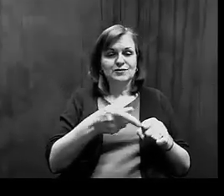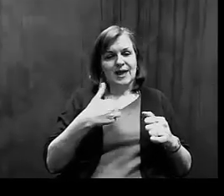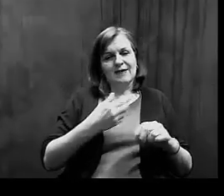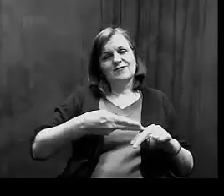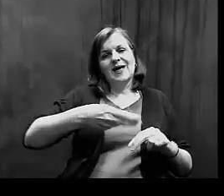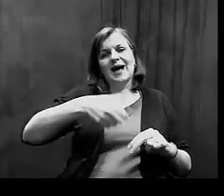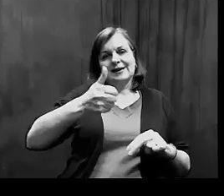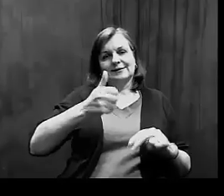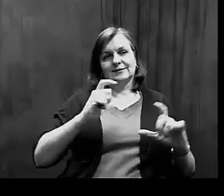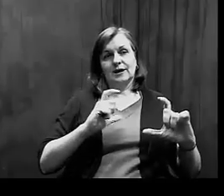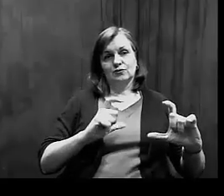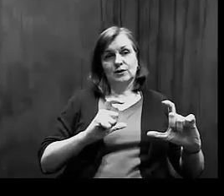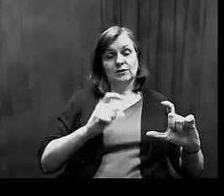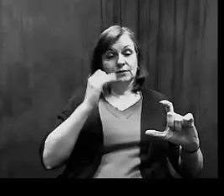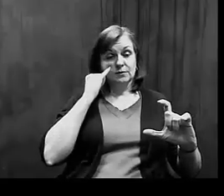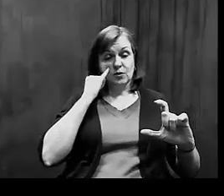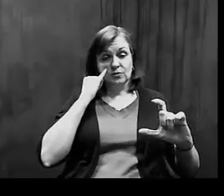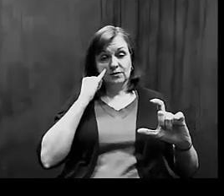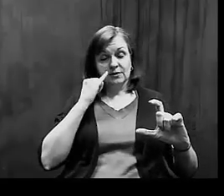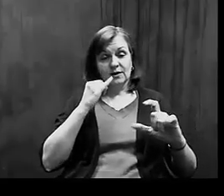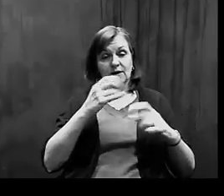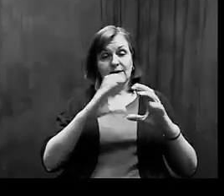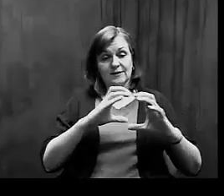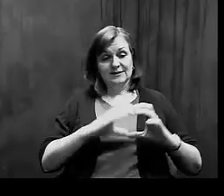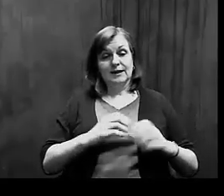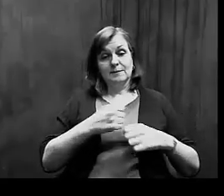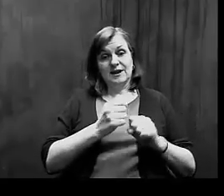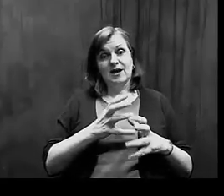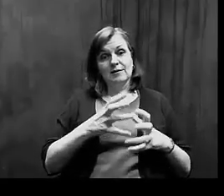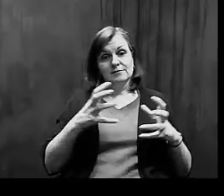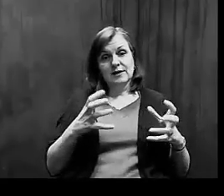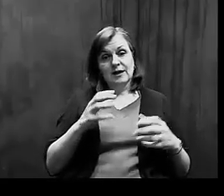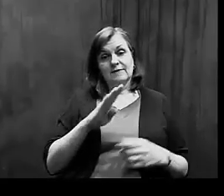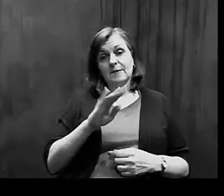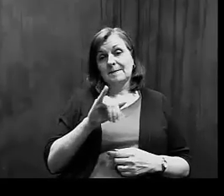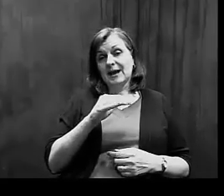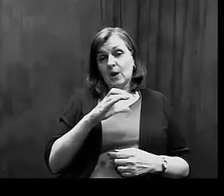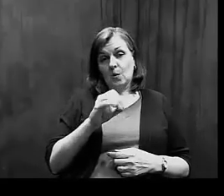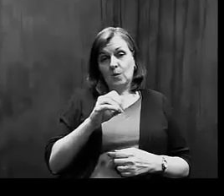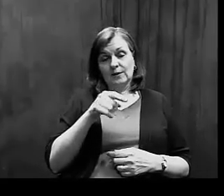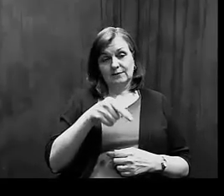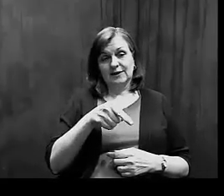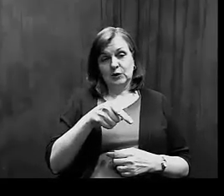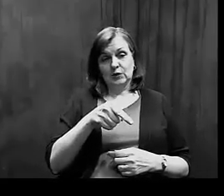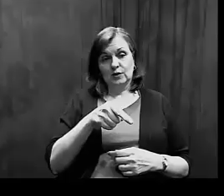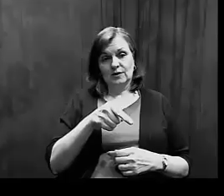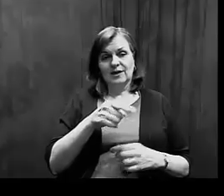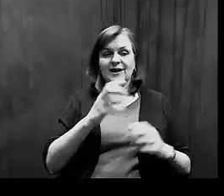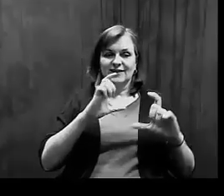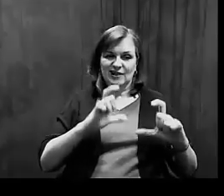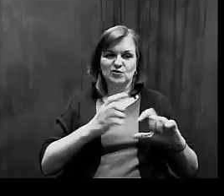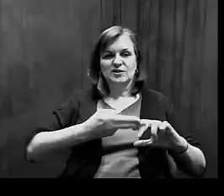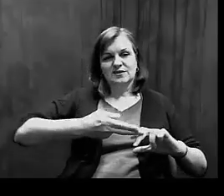are produced so if you have cells that are producing bicoid protein in high concentrations